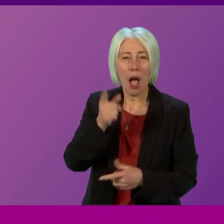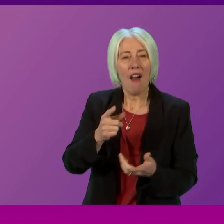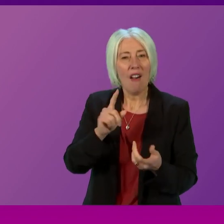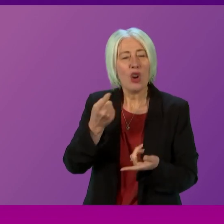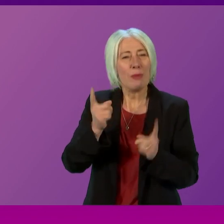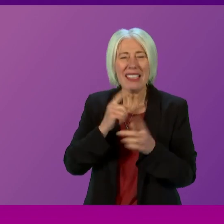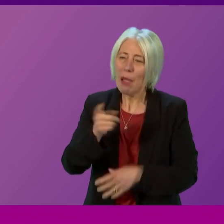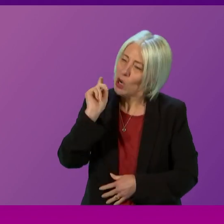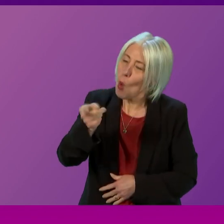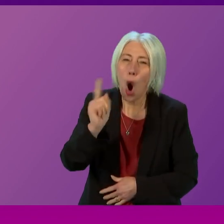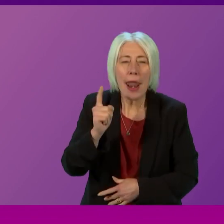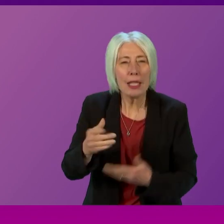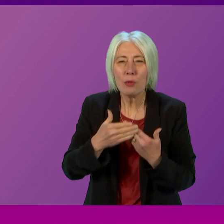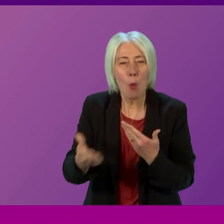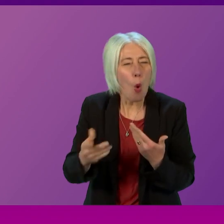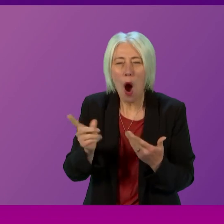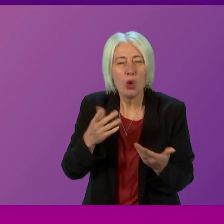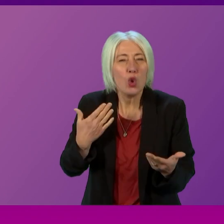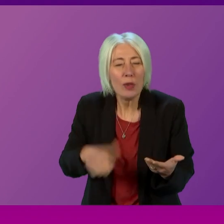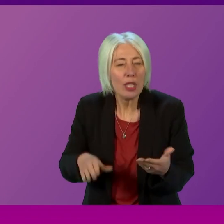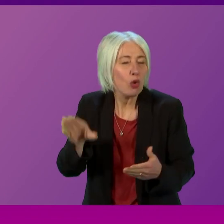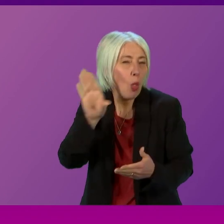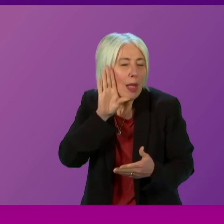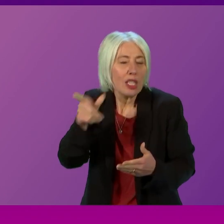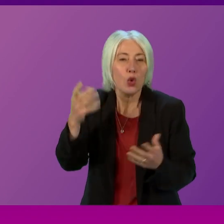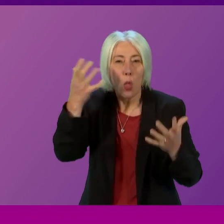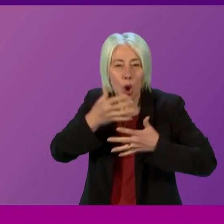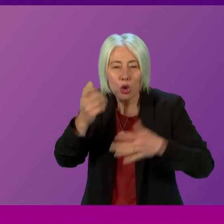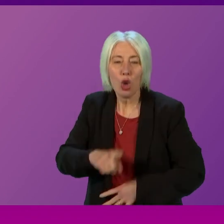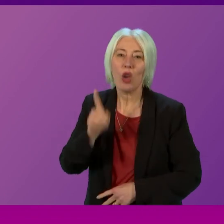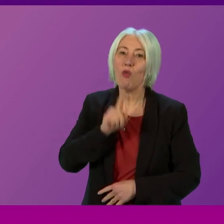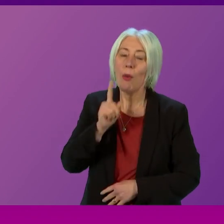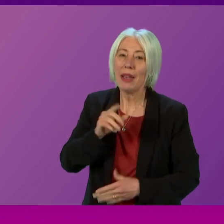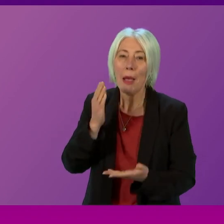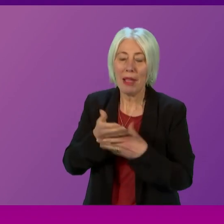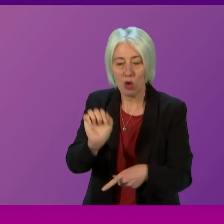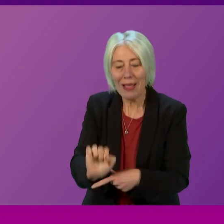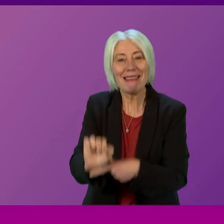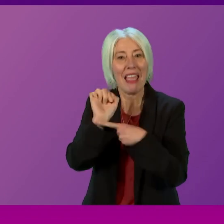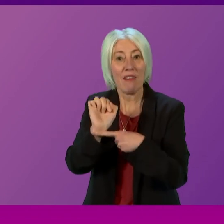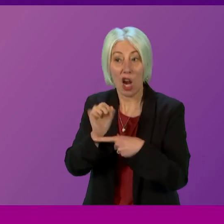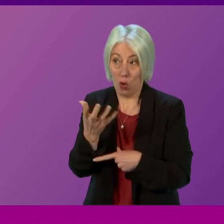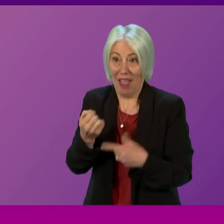need before you listen to the concerns of women and keep the safeguards that currently exist? First,